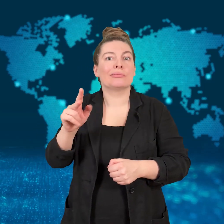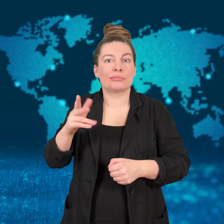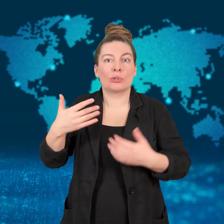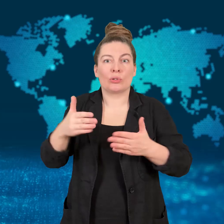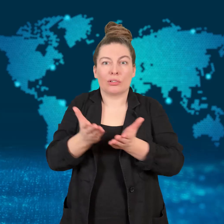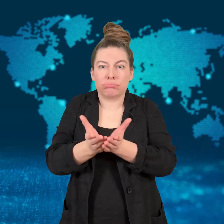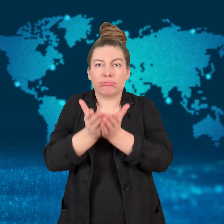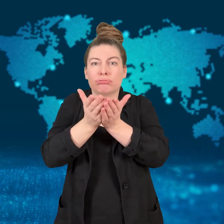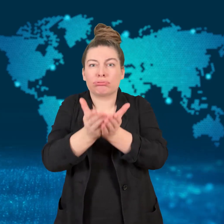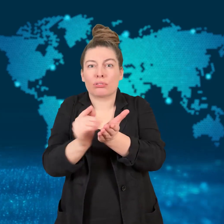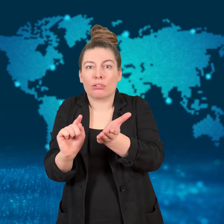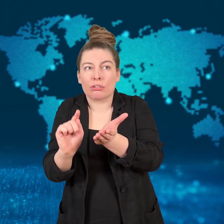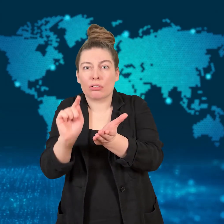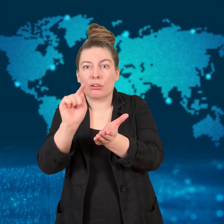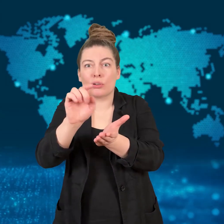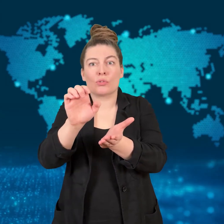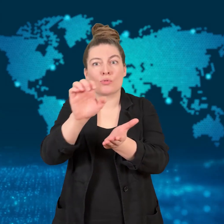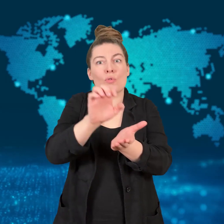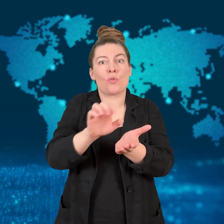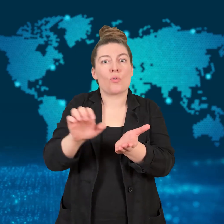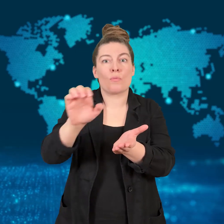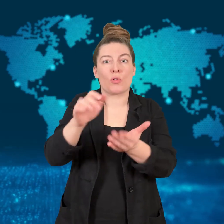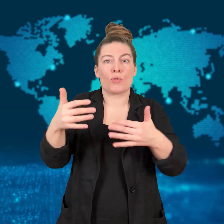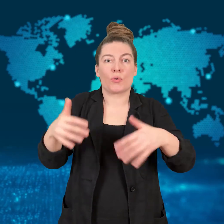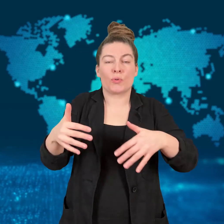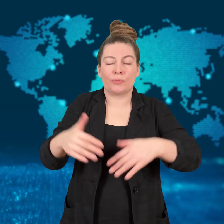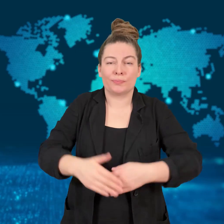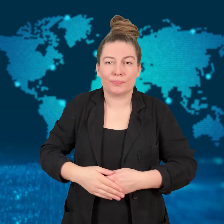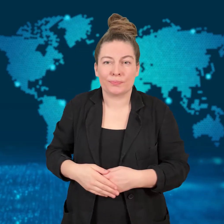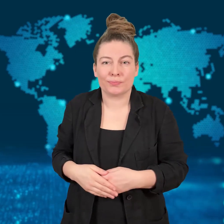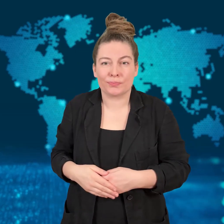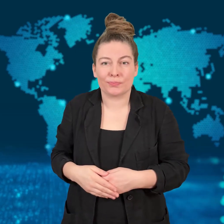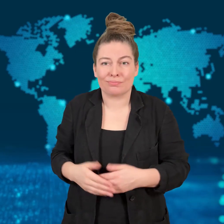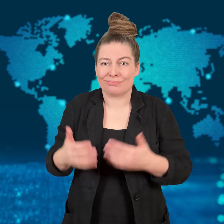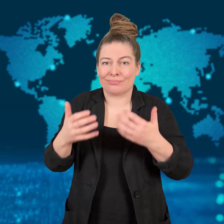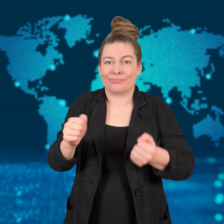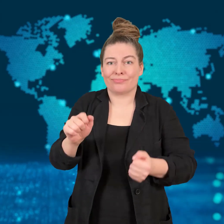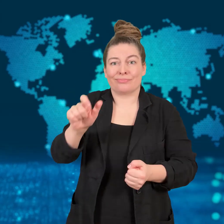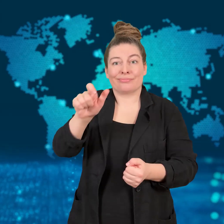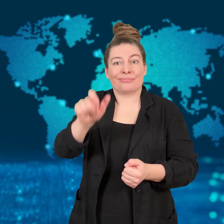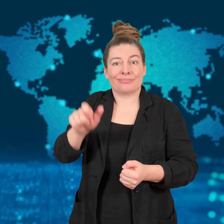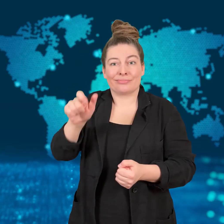the Mediterranean toward Europe.